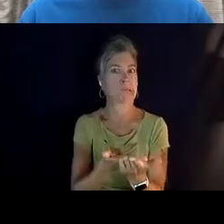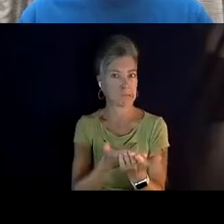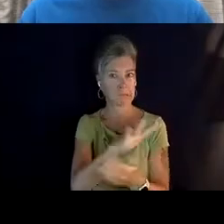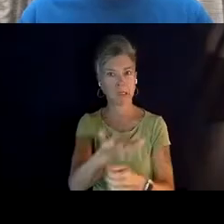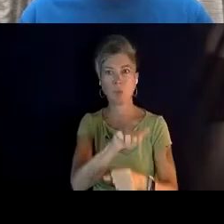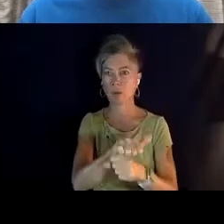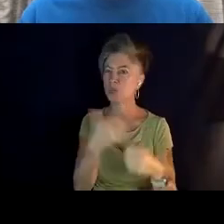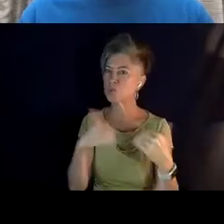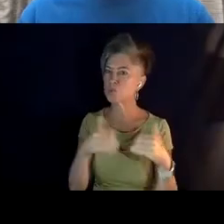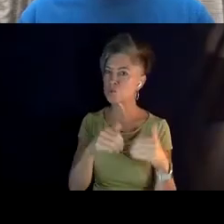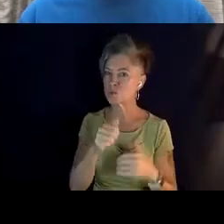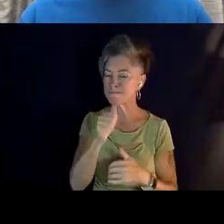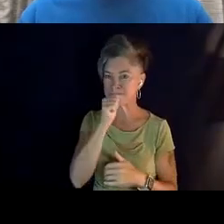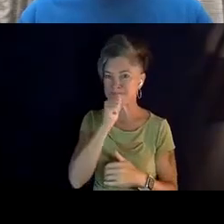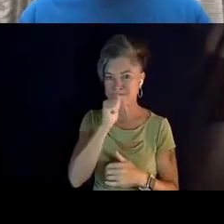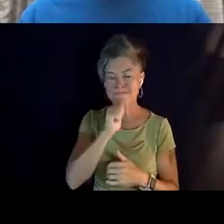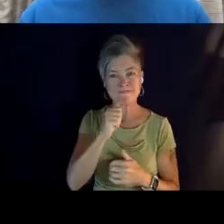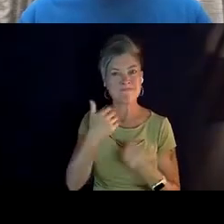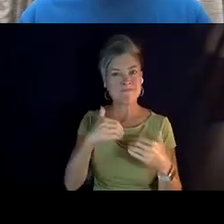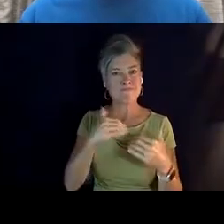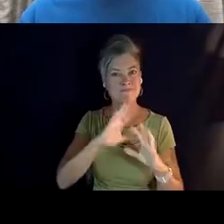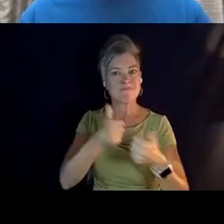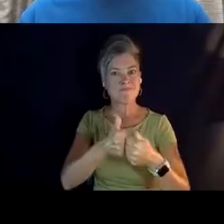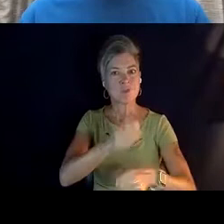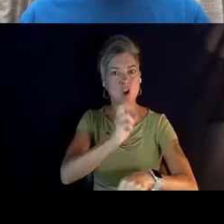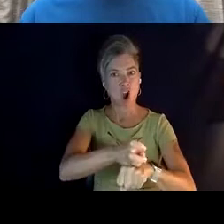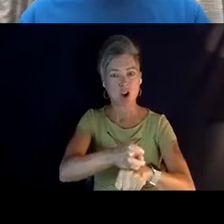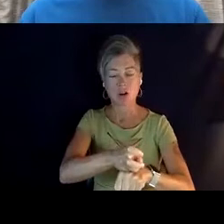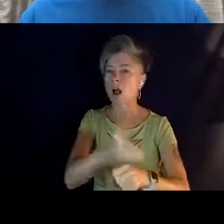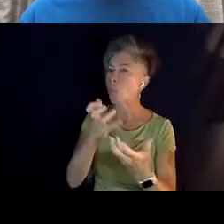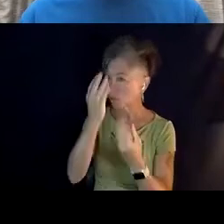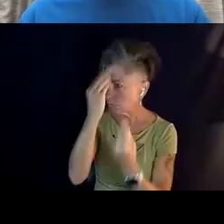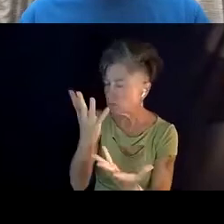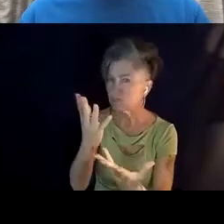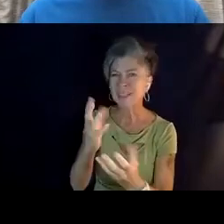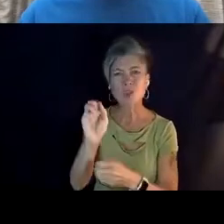really, really hard. I want everyone to hear that it's okay to be anxious and a bit nervous about it.